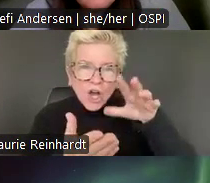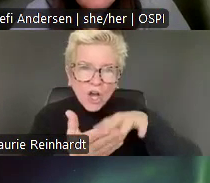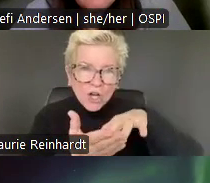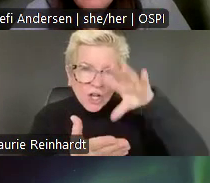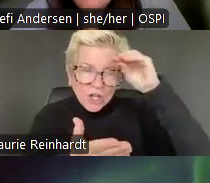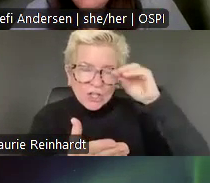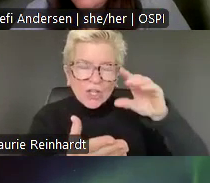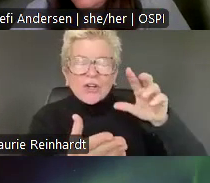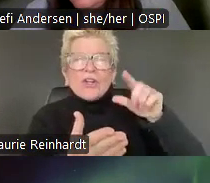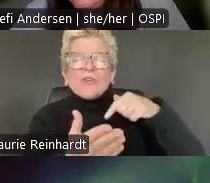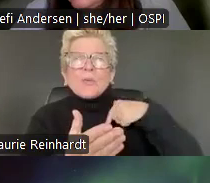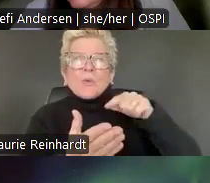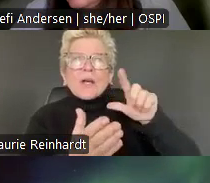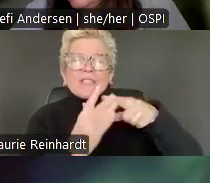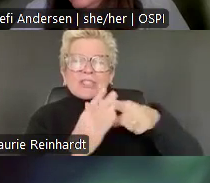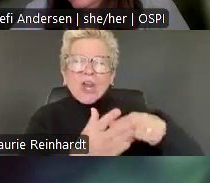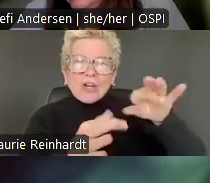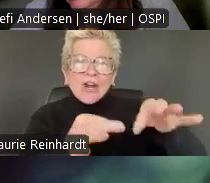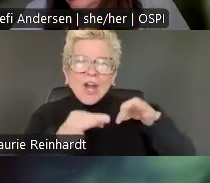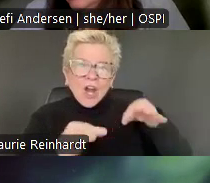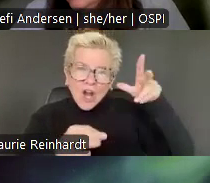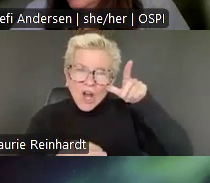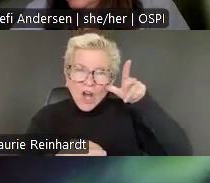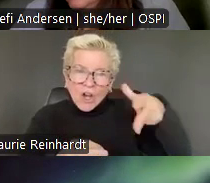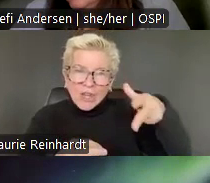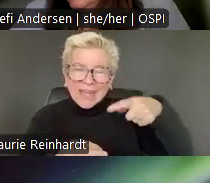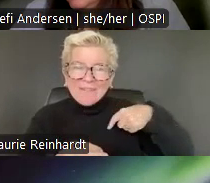grade level standards and it it can be harder if some of that inclusion